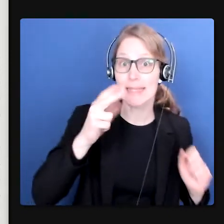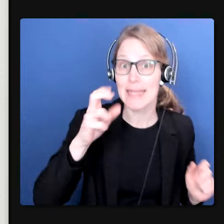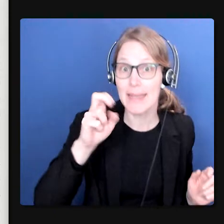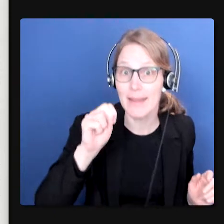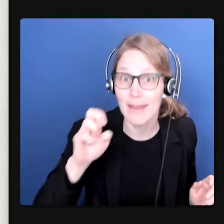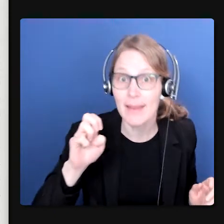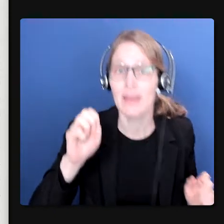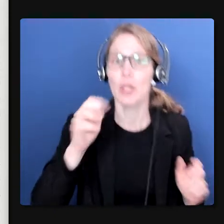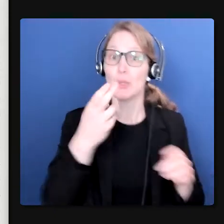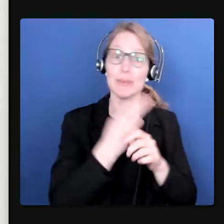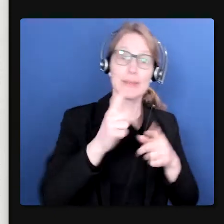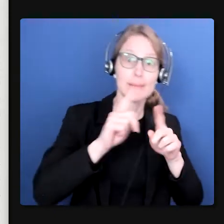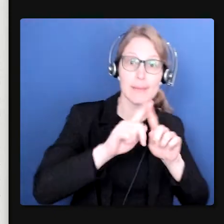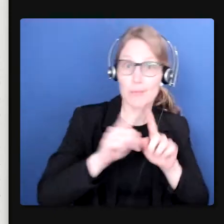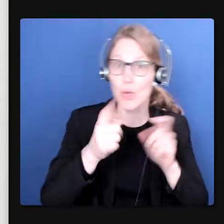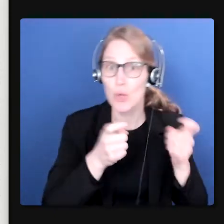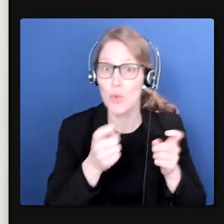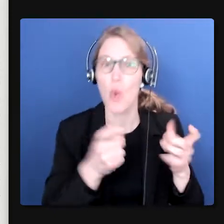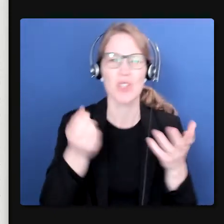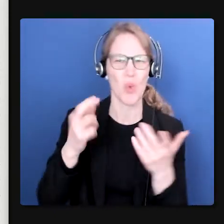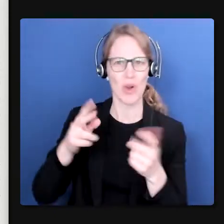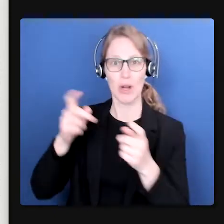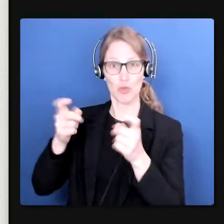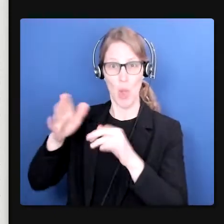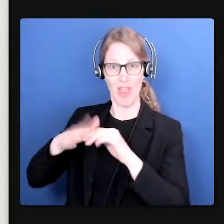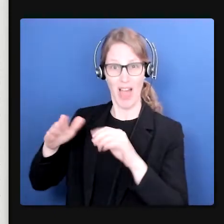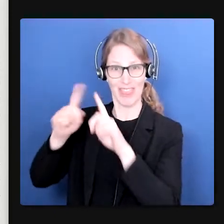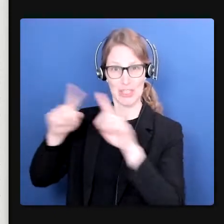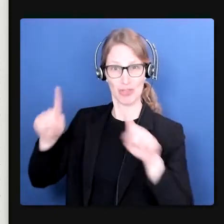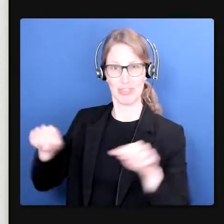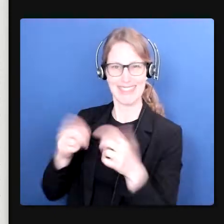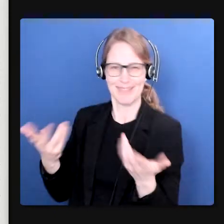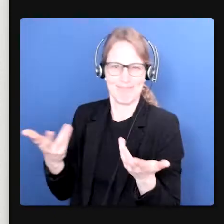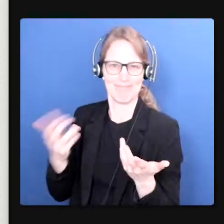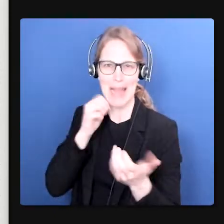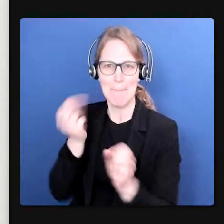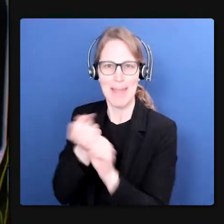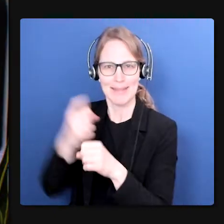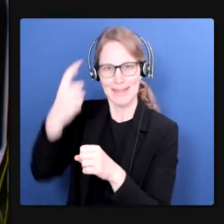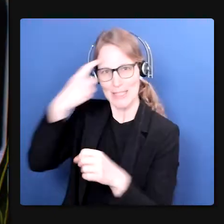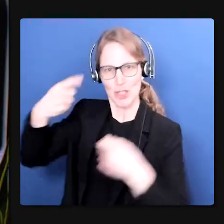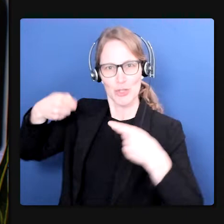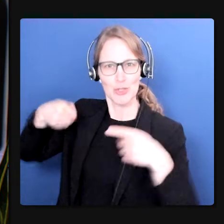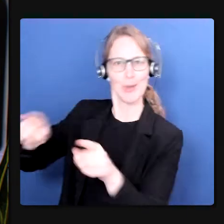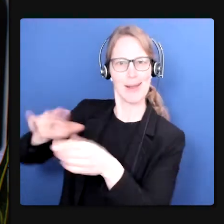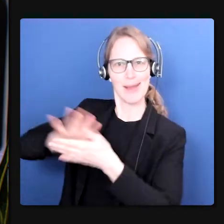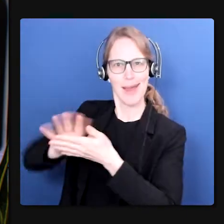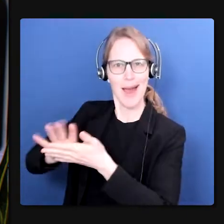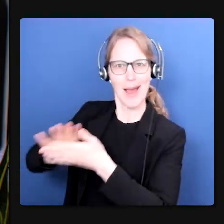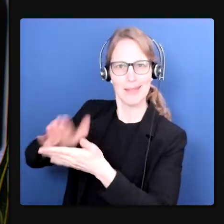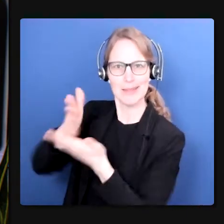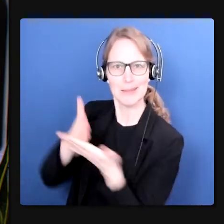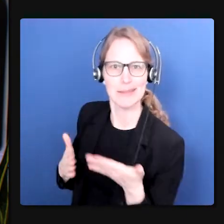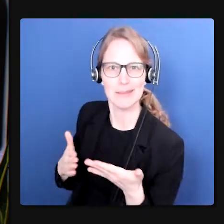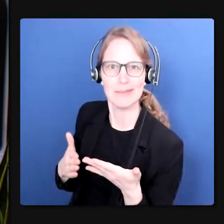Or maybe having controls on screen doesn't make sense at all during a cutscene. The developers at Ryu Ga Gotoku studios